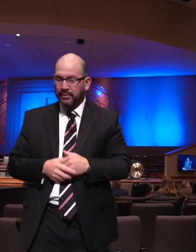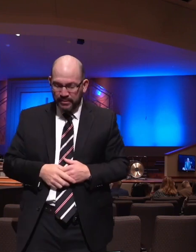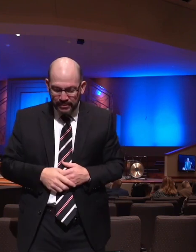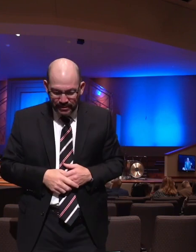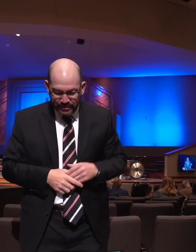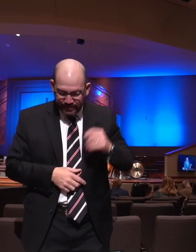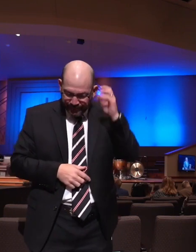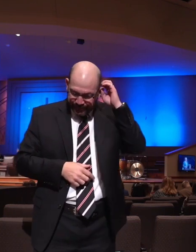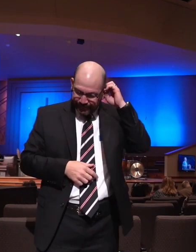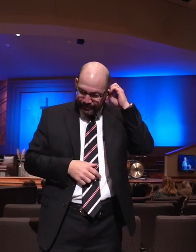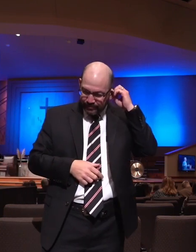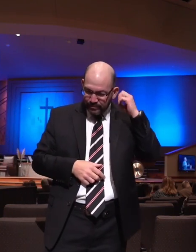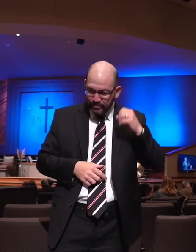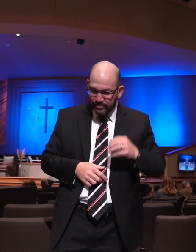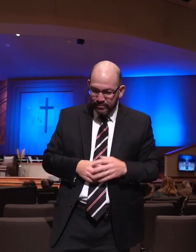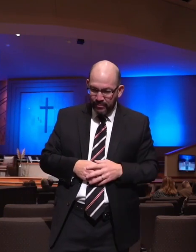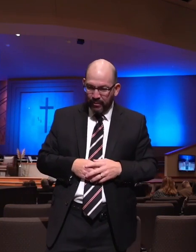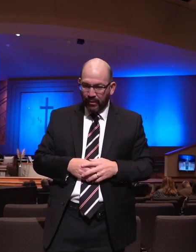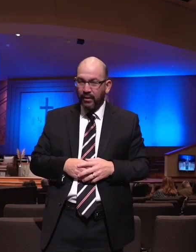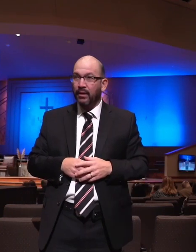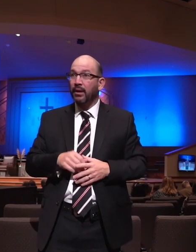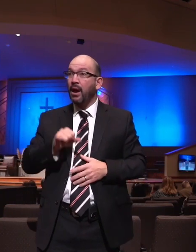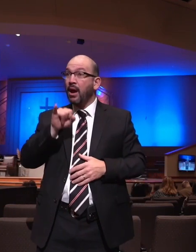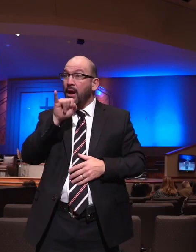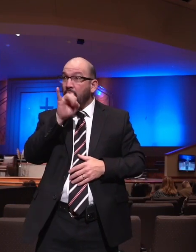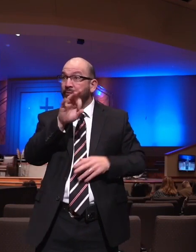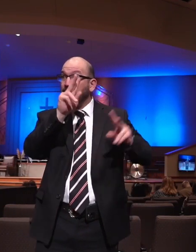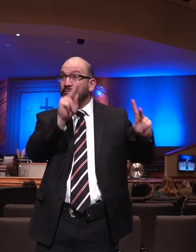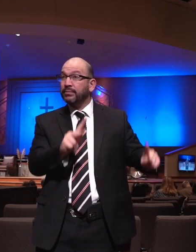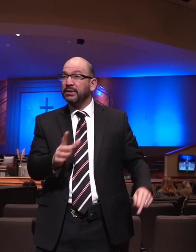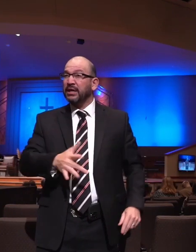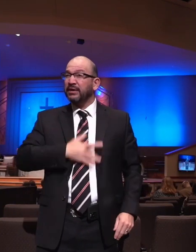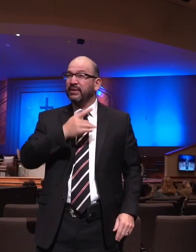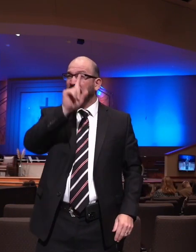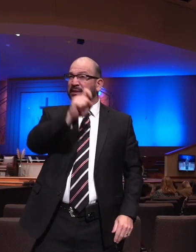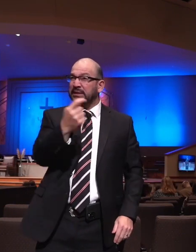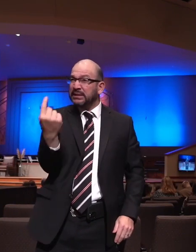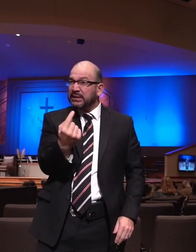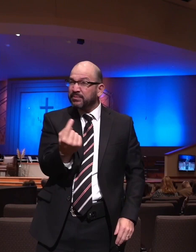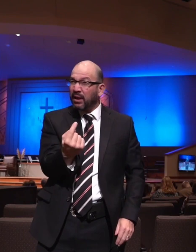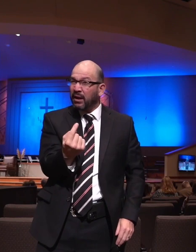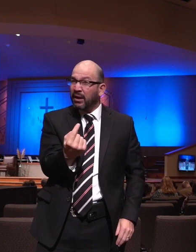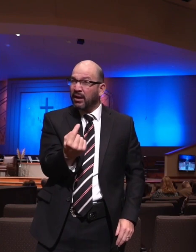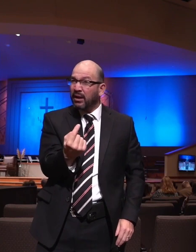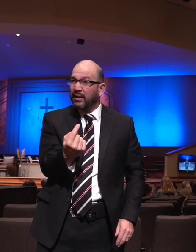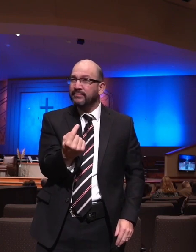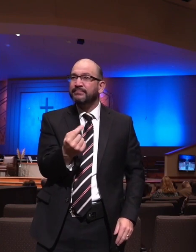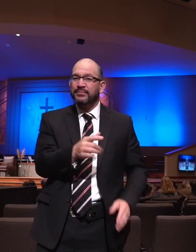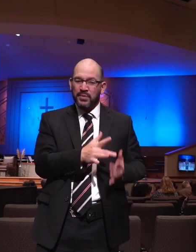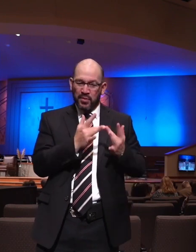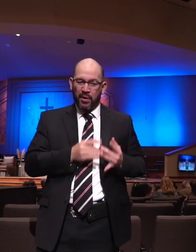is the best soil for the seed of the Gospel to sprout